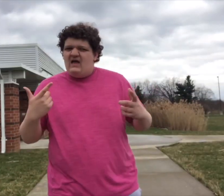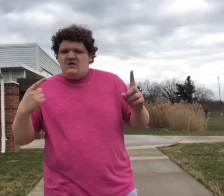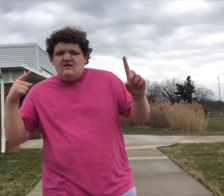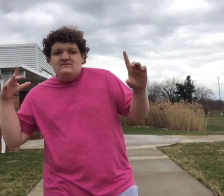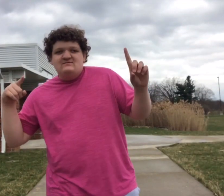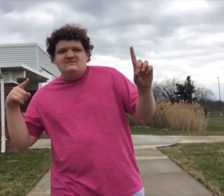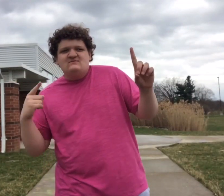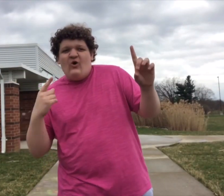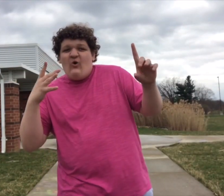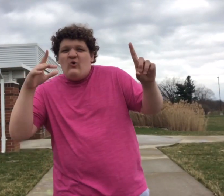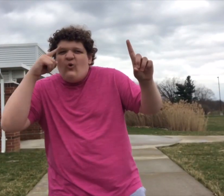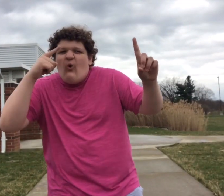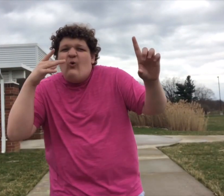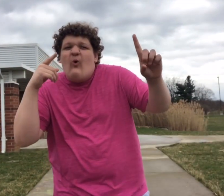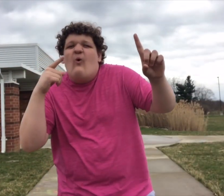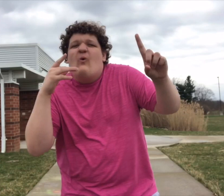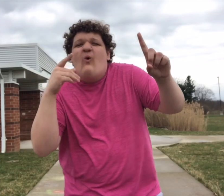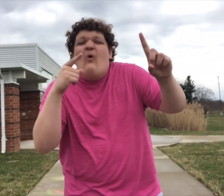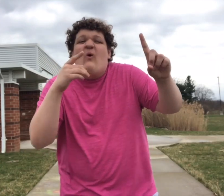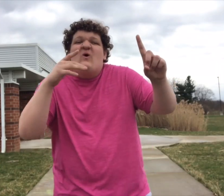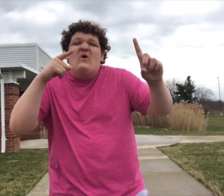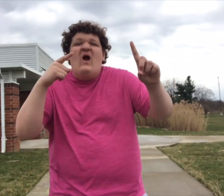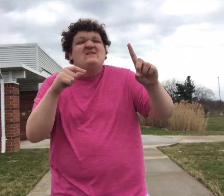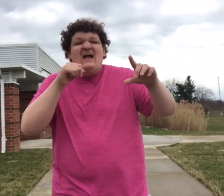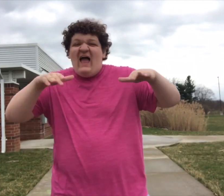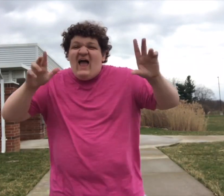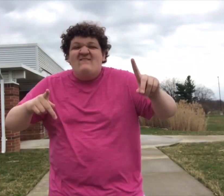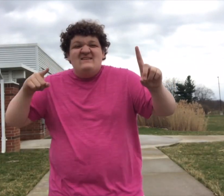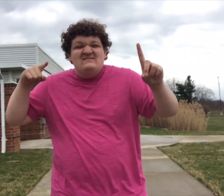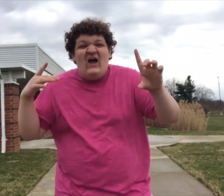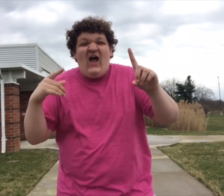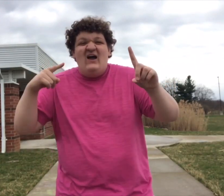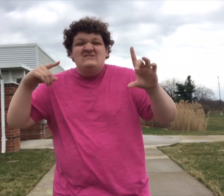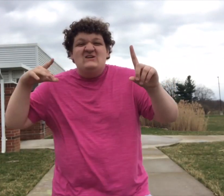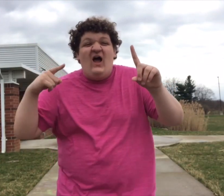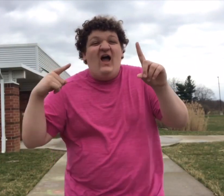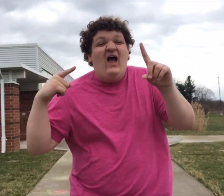a big time basketball player. Set your goals. Work hard. Don't give up.